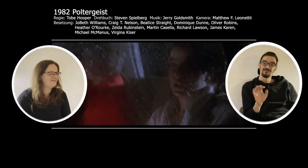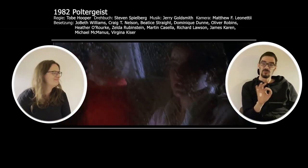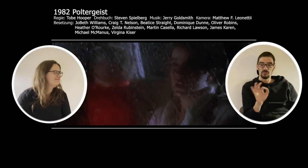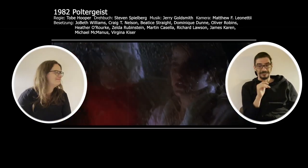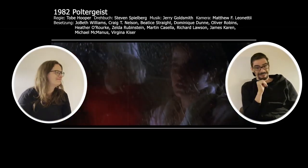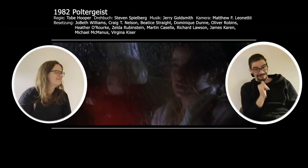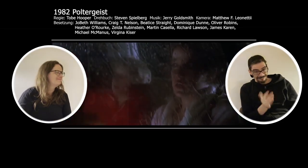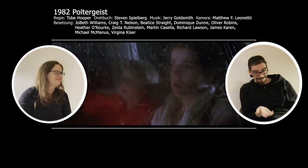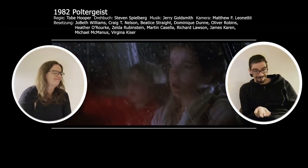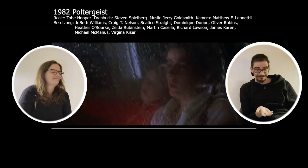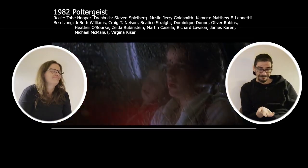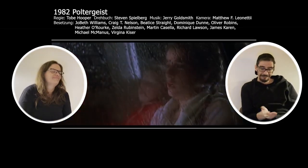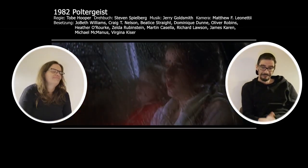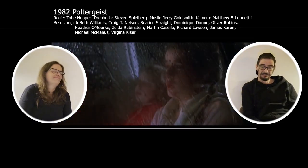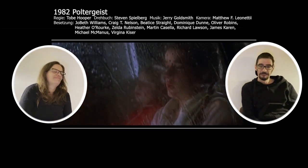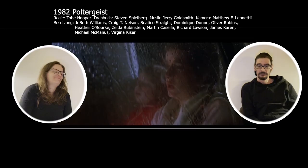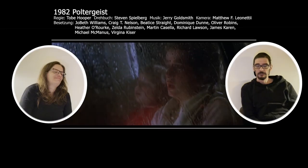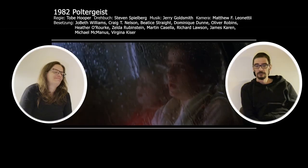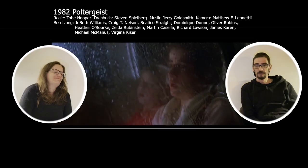Or maybe they won't miss it at all.